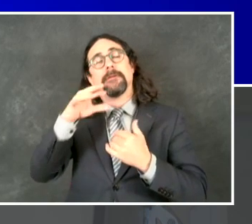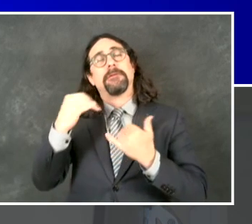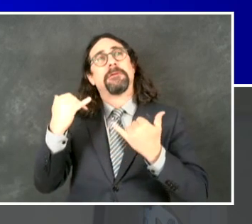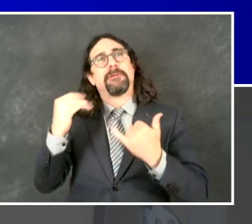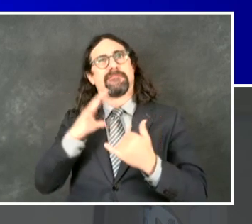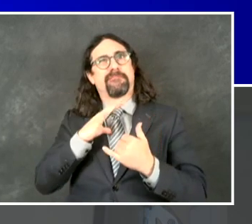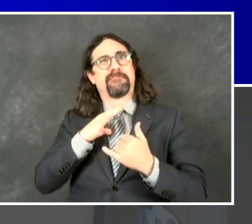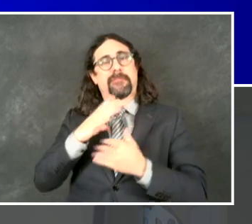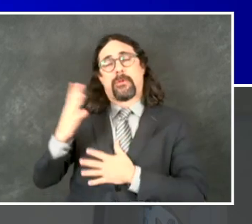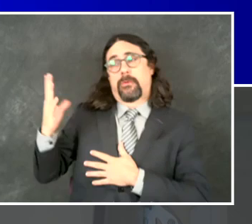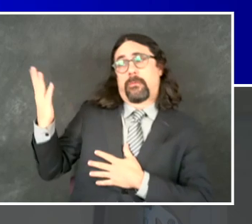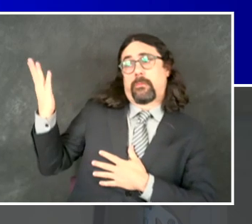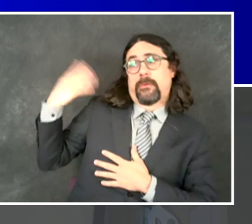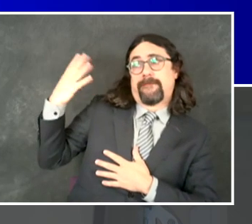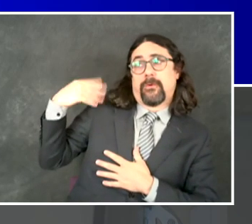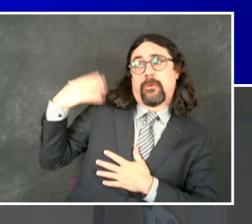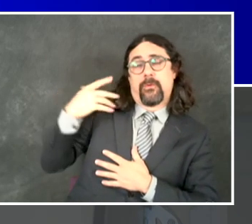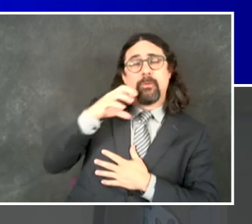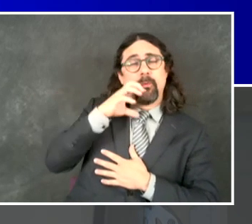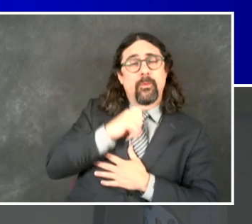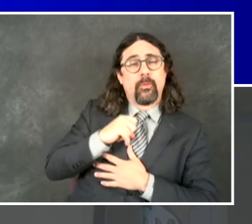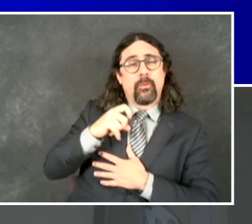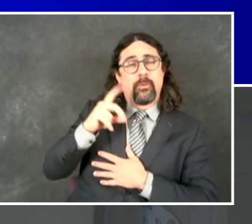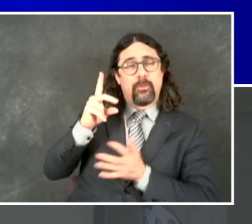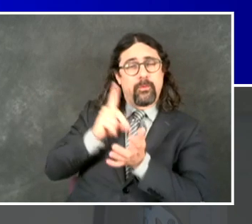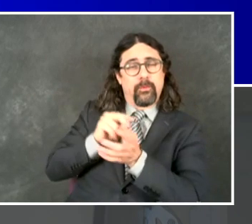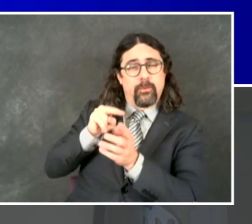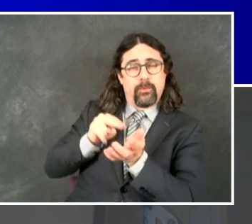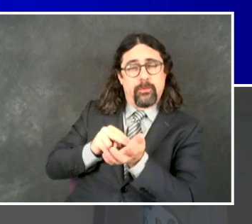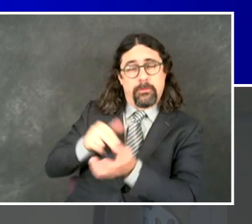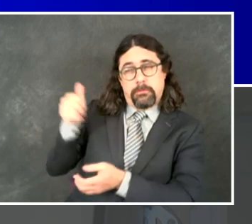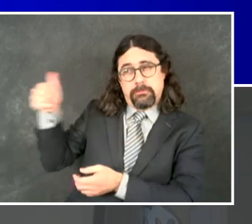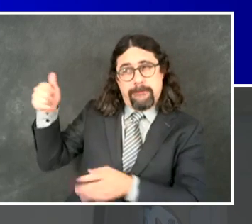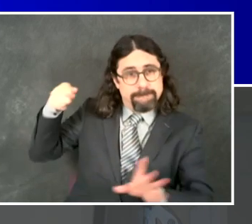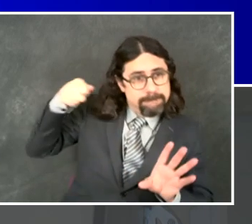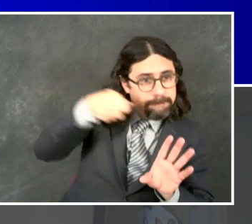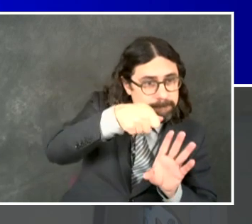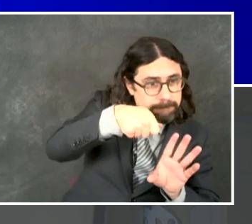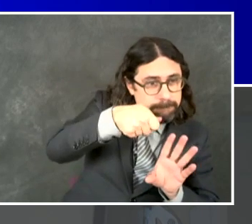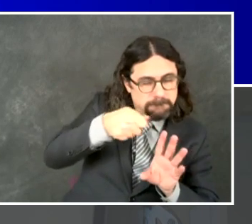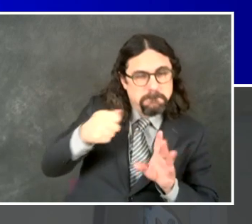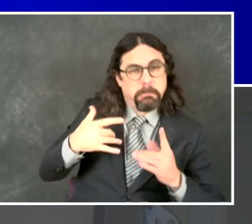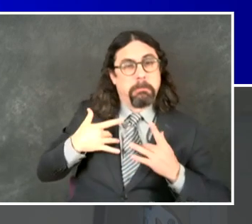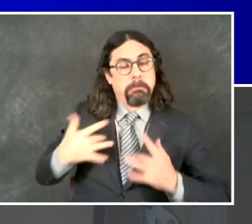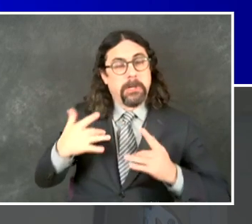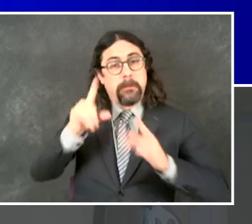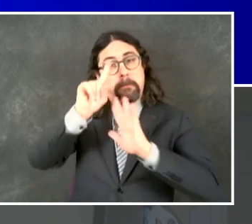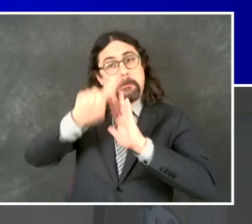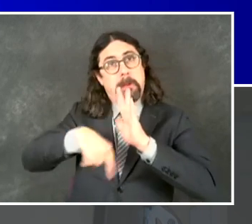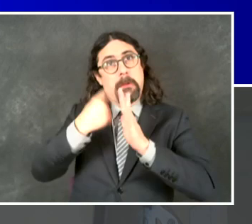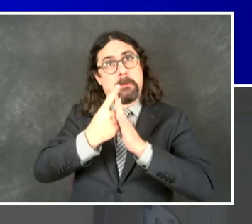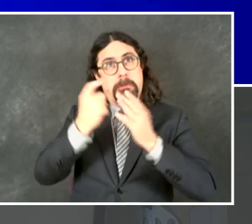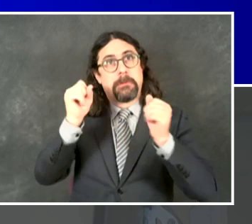SHOULDN'T SAY PER PERSON, PER SITE. 15 TESTS PER HOUR. WITH THIS NEW APPROACH, THAT WILL GO UP